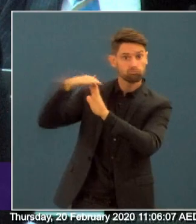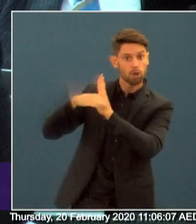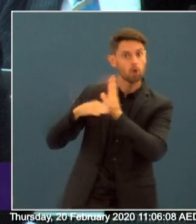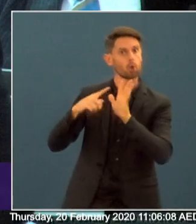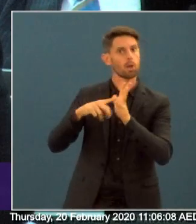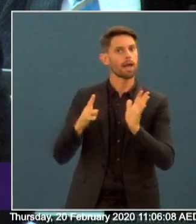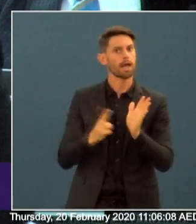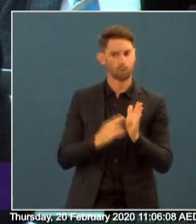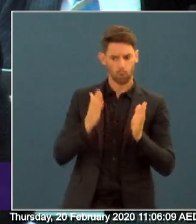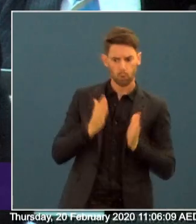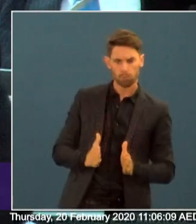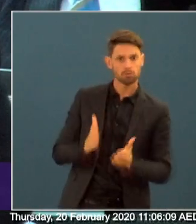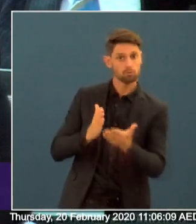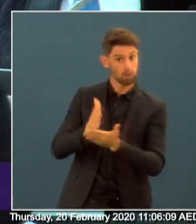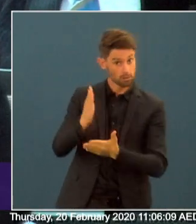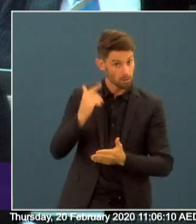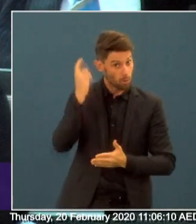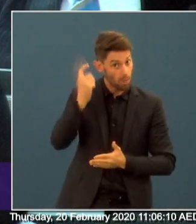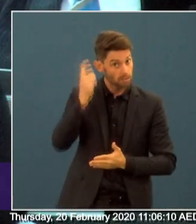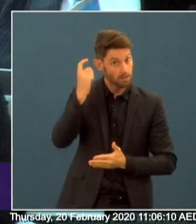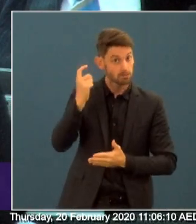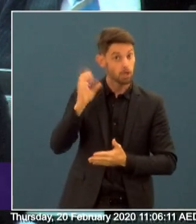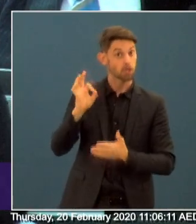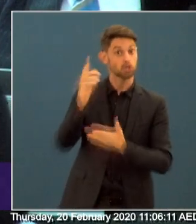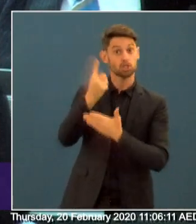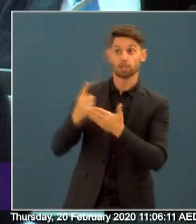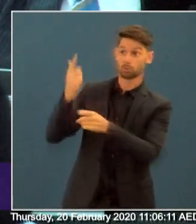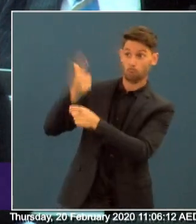of both practice and the policy of health?